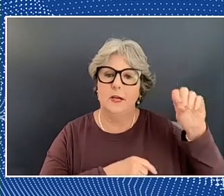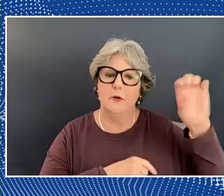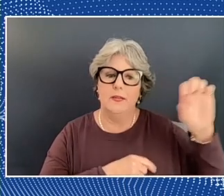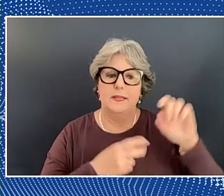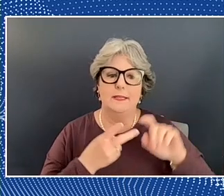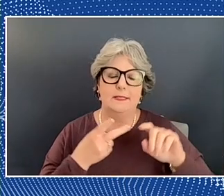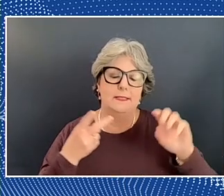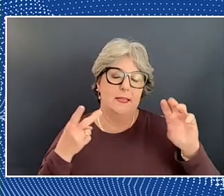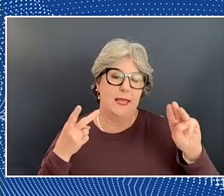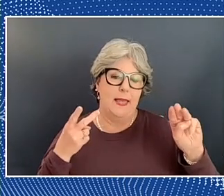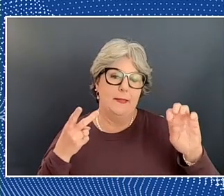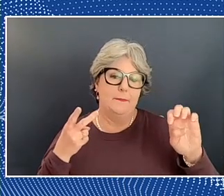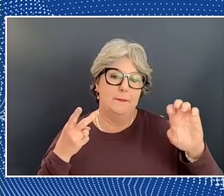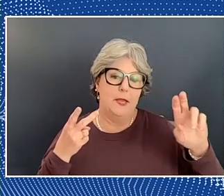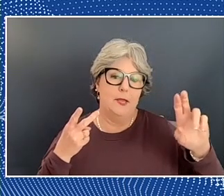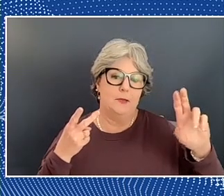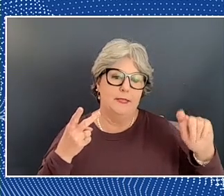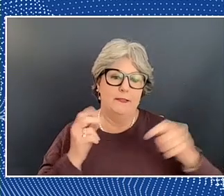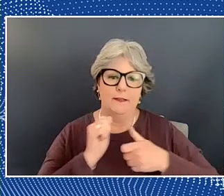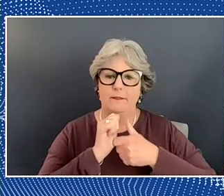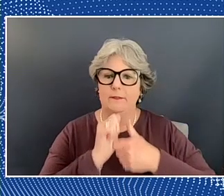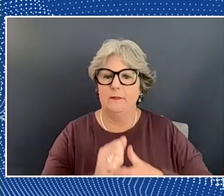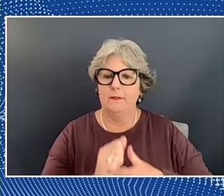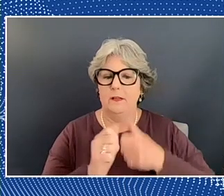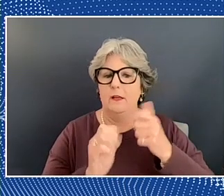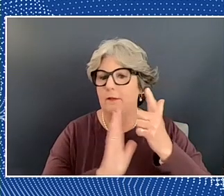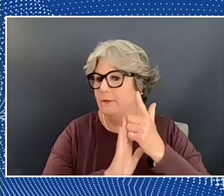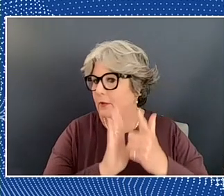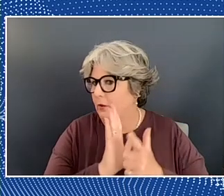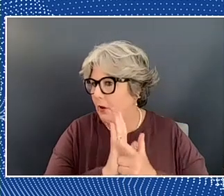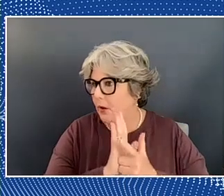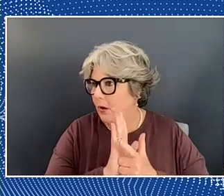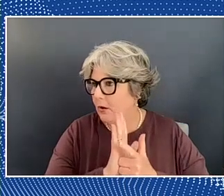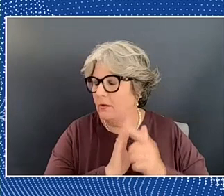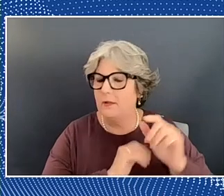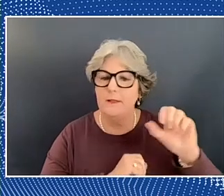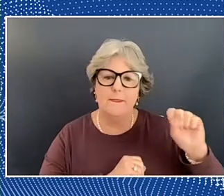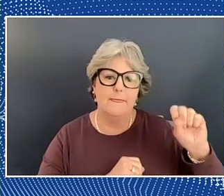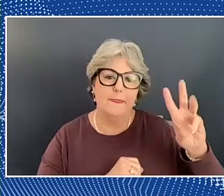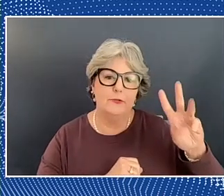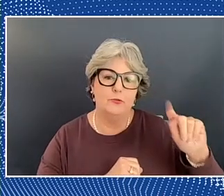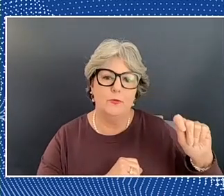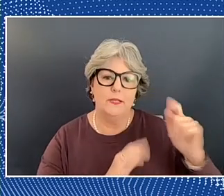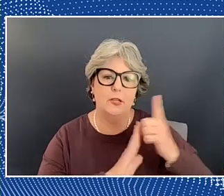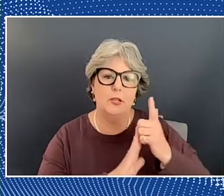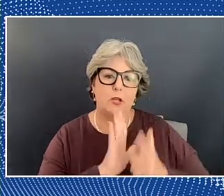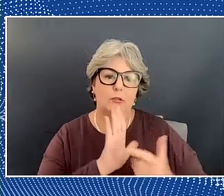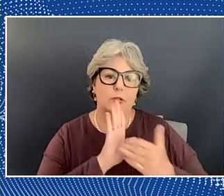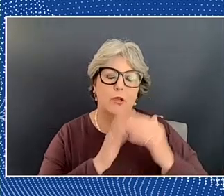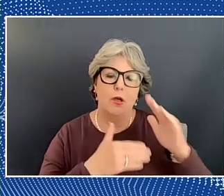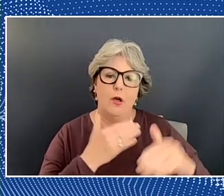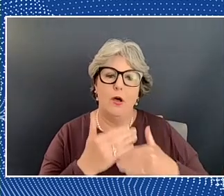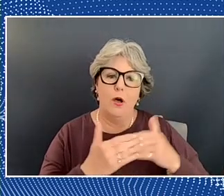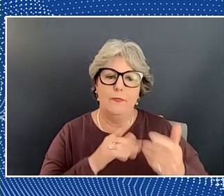made to comply with the terms of the law- of the Sweet lawsuit. Due to all these deceptive practices of